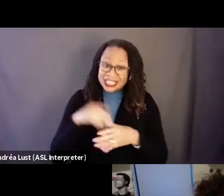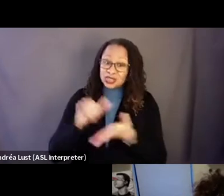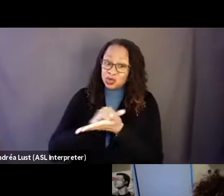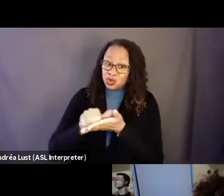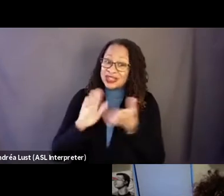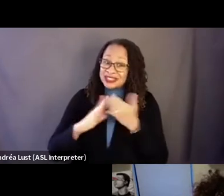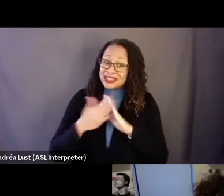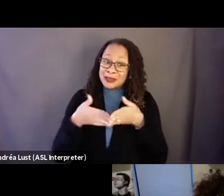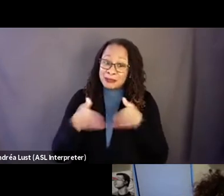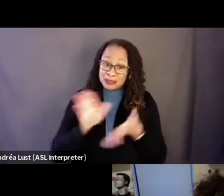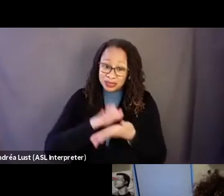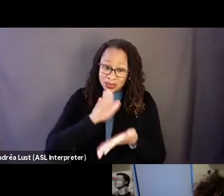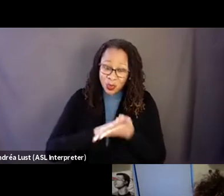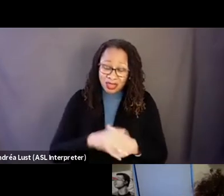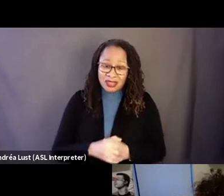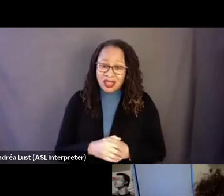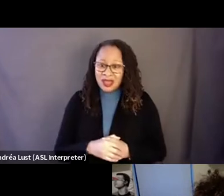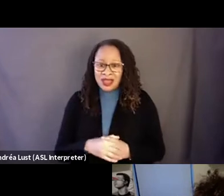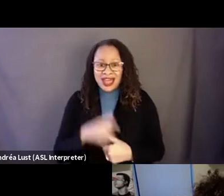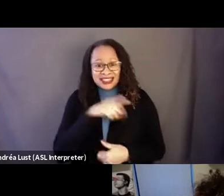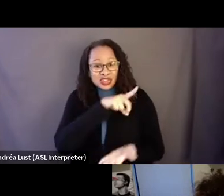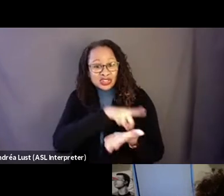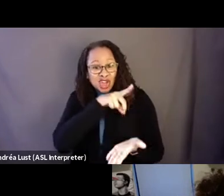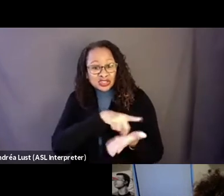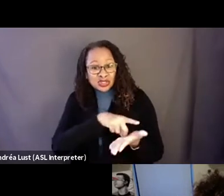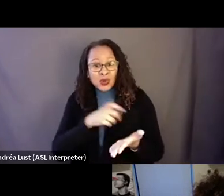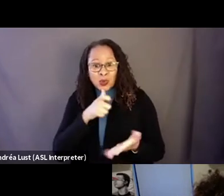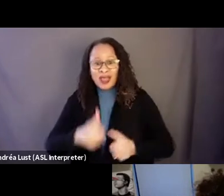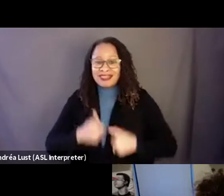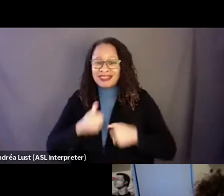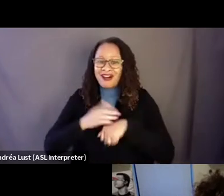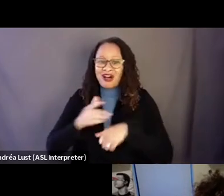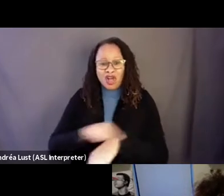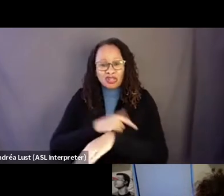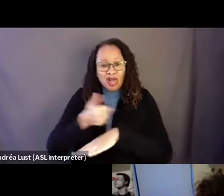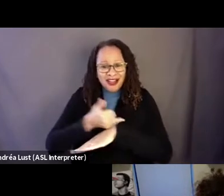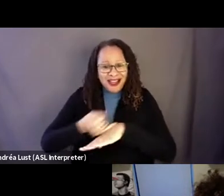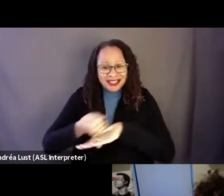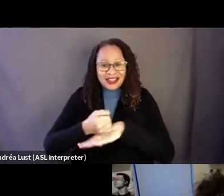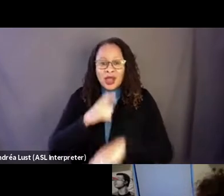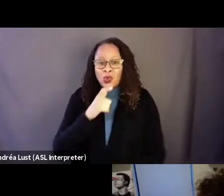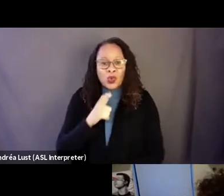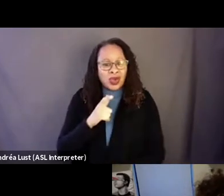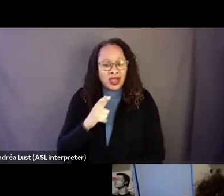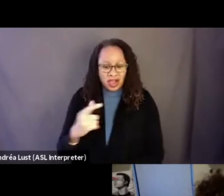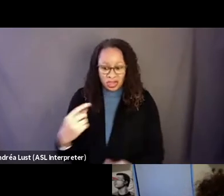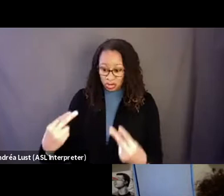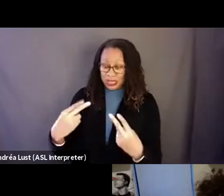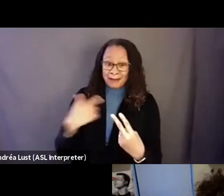These are the people, the doctors that live on Long Island that are treating me and my family